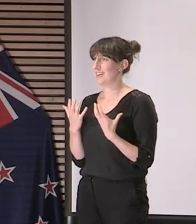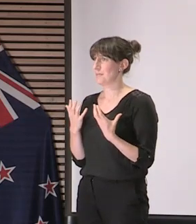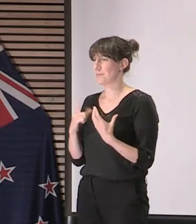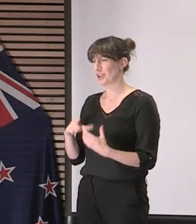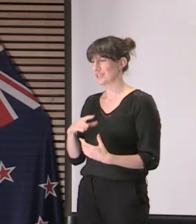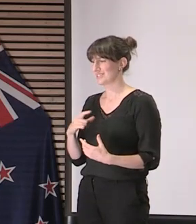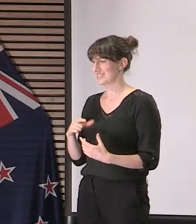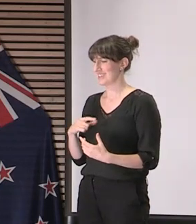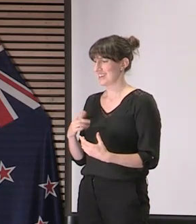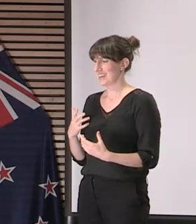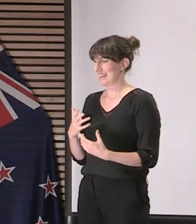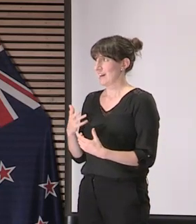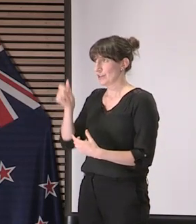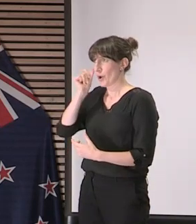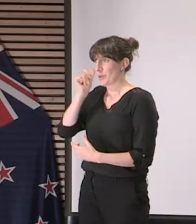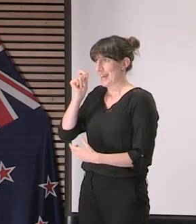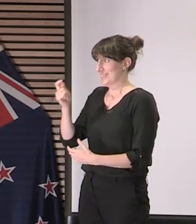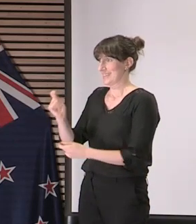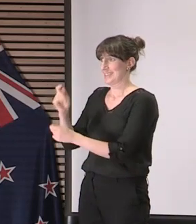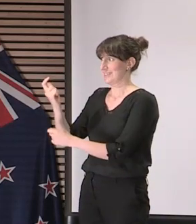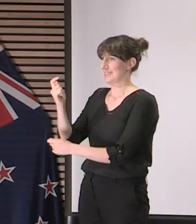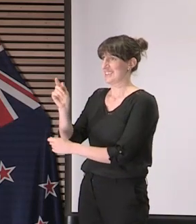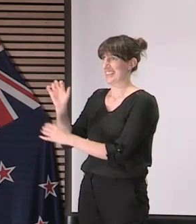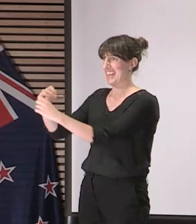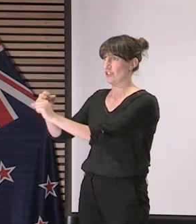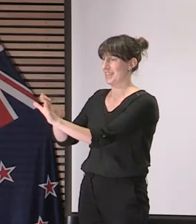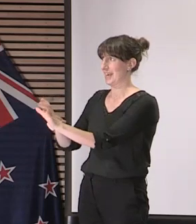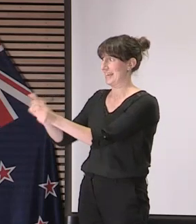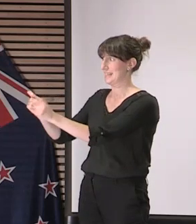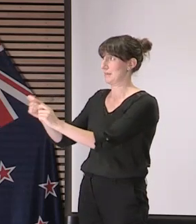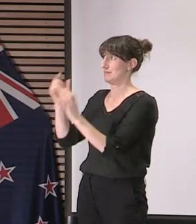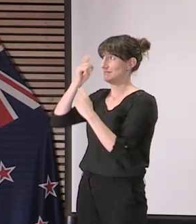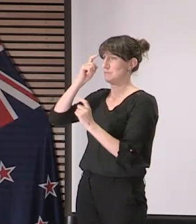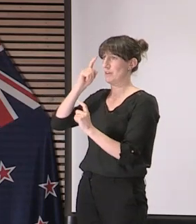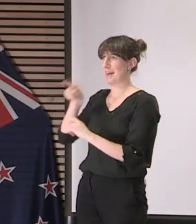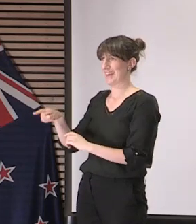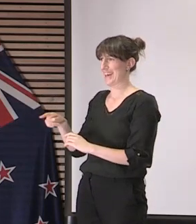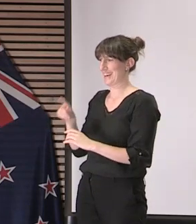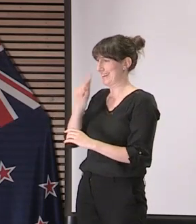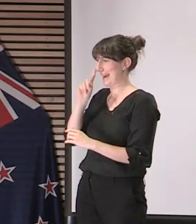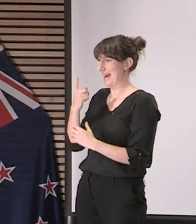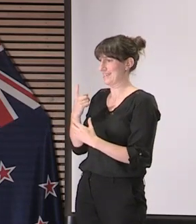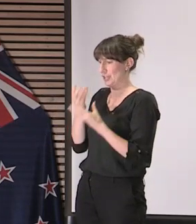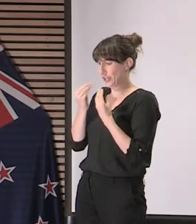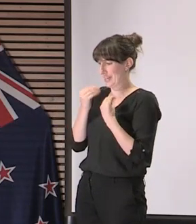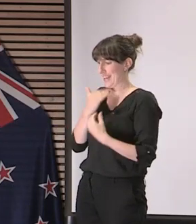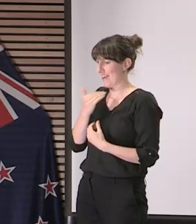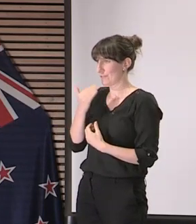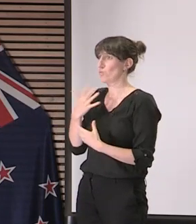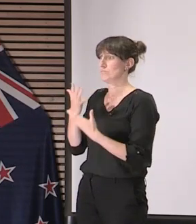be feeling quite stressed at the moment, not being in the